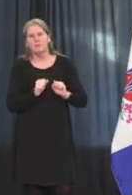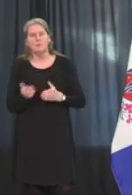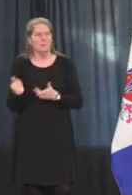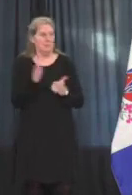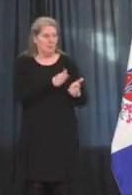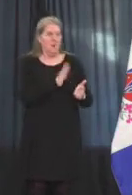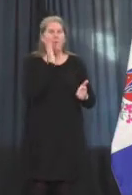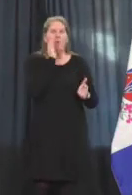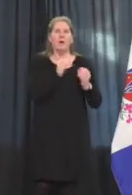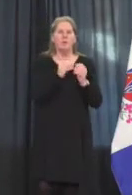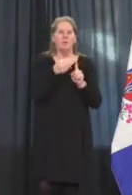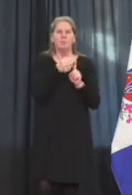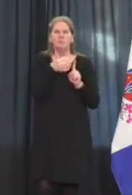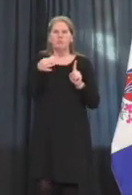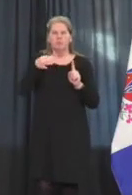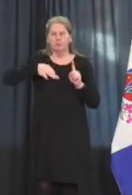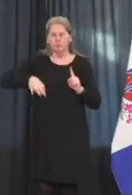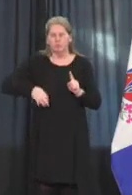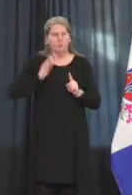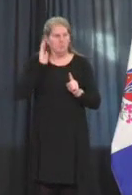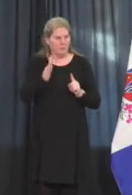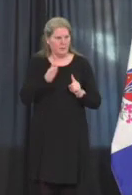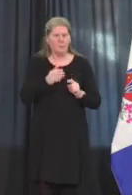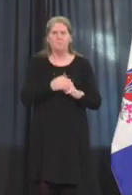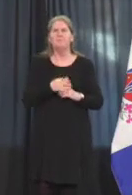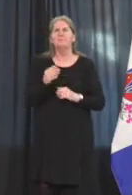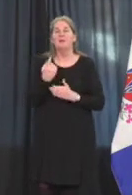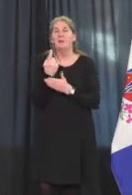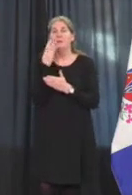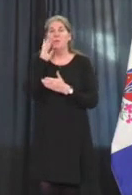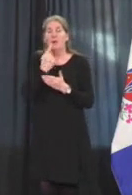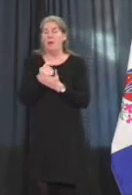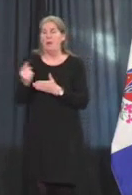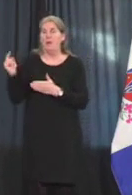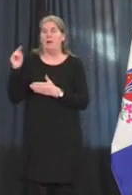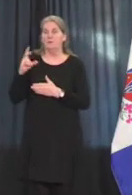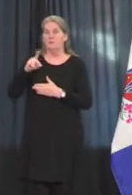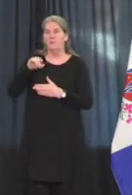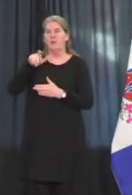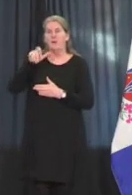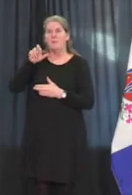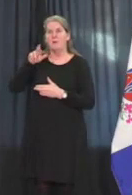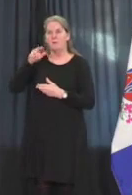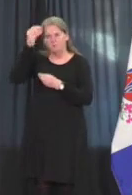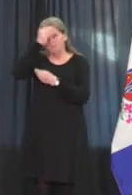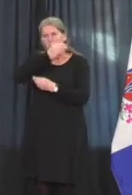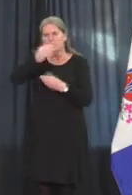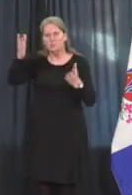AFTER I SPEAK. LAST WEEK, THE PREMIER TOLD THE YUKON THAT THEY WERE ENACTING